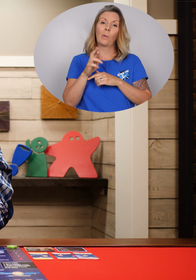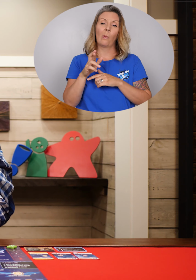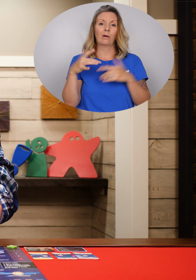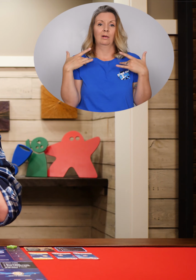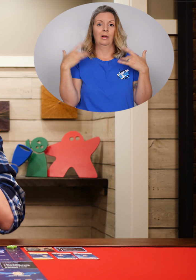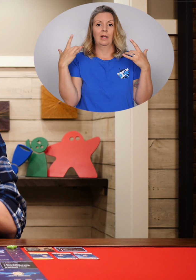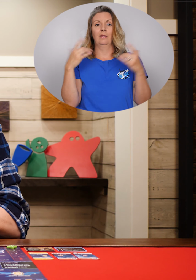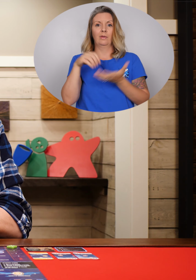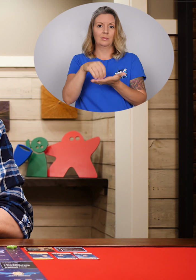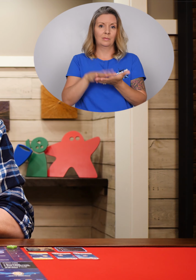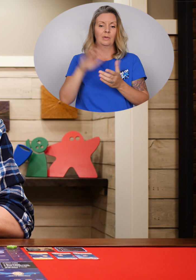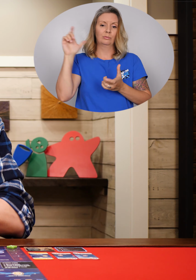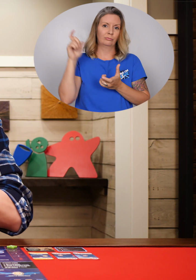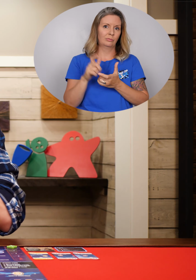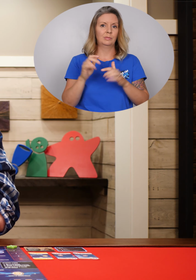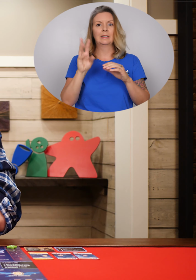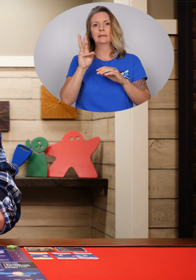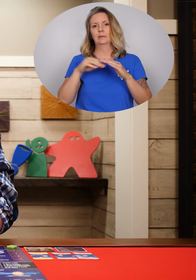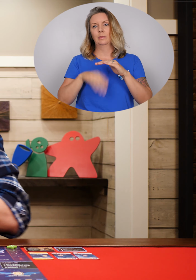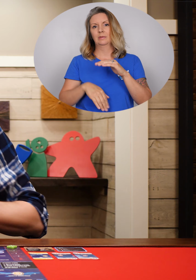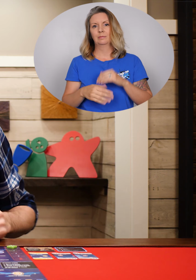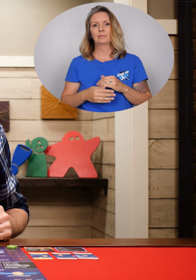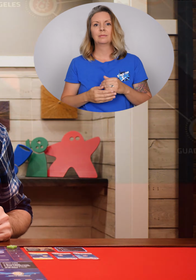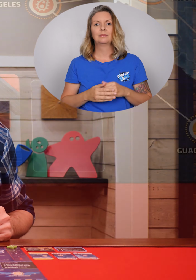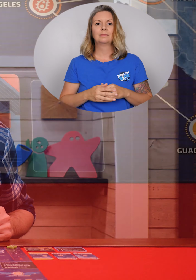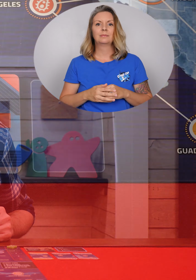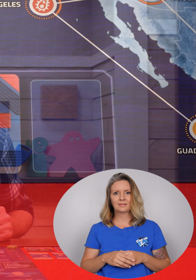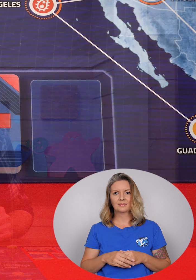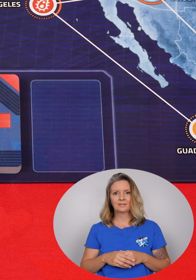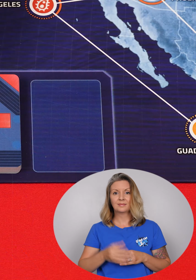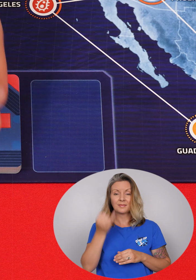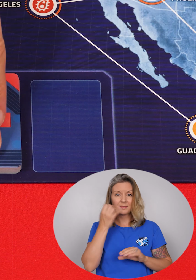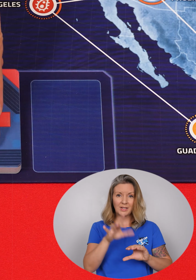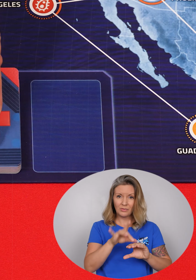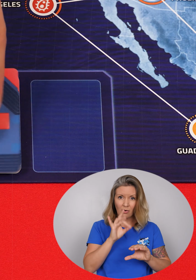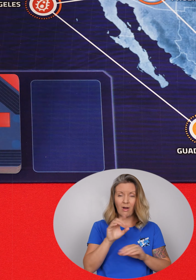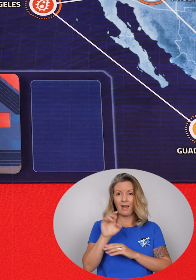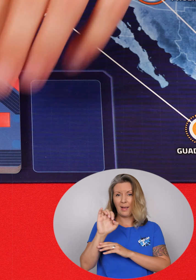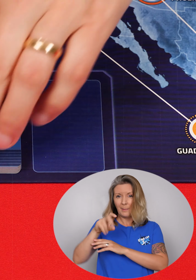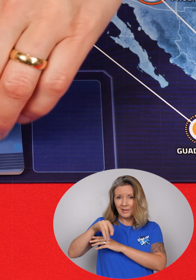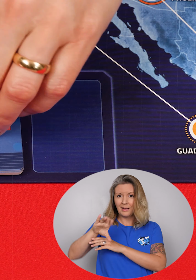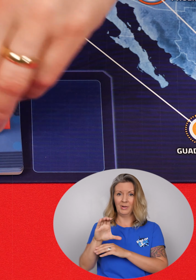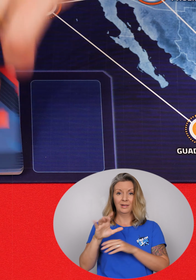cards or play events until you have 6 or fewer cards again. During this step, if you draw